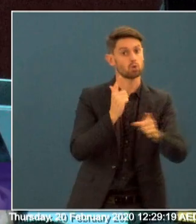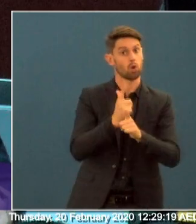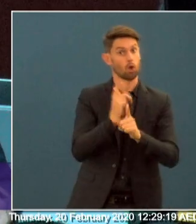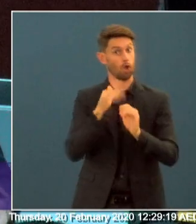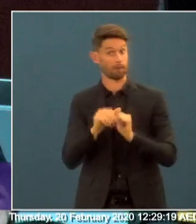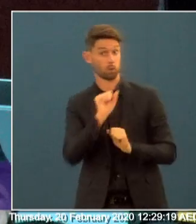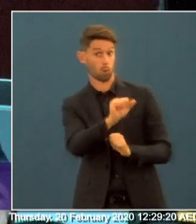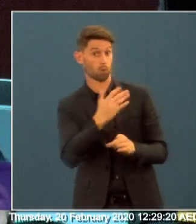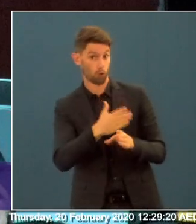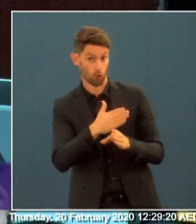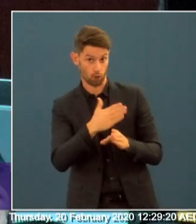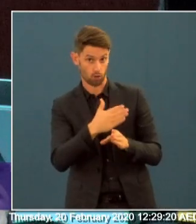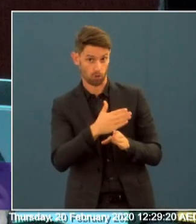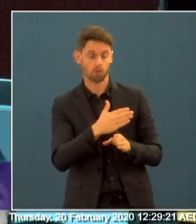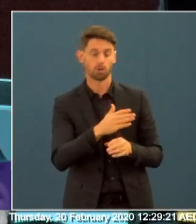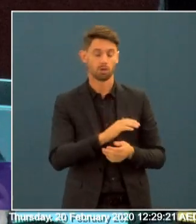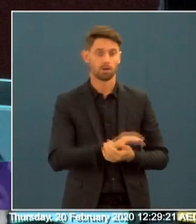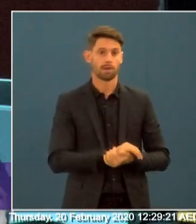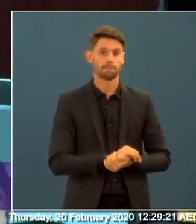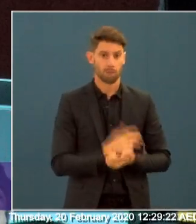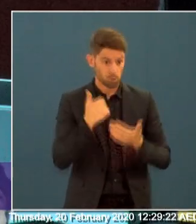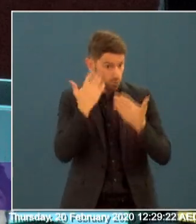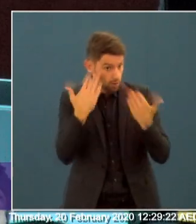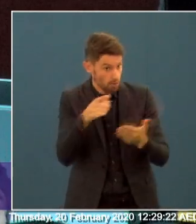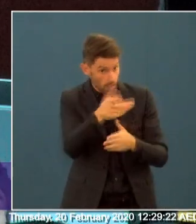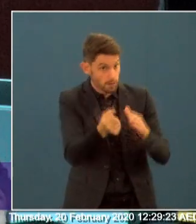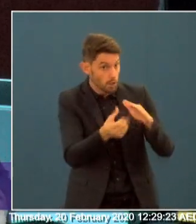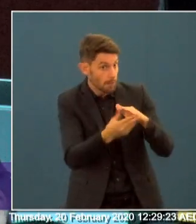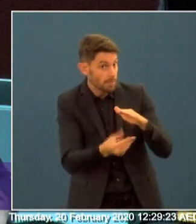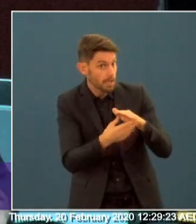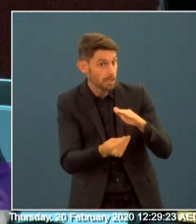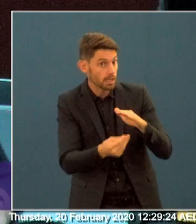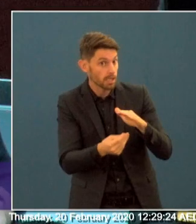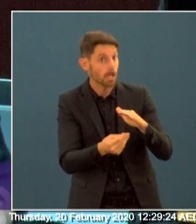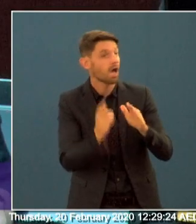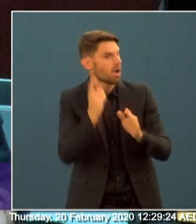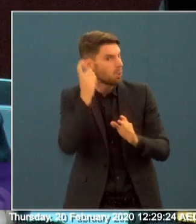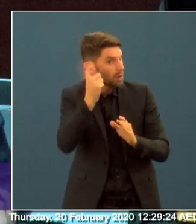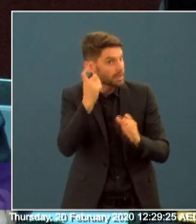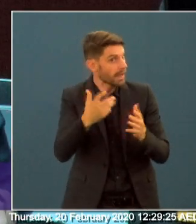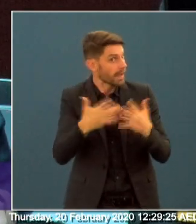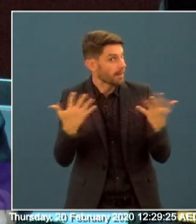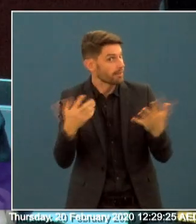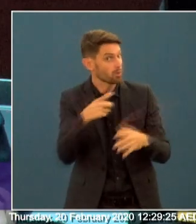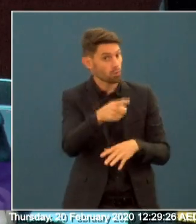And I don't know whether you've got a copy with you. Yes, I do. Was there anything, looking at what he has said